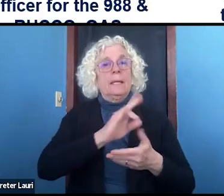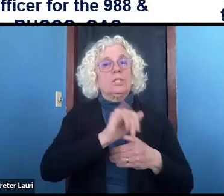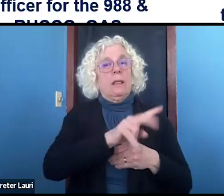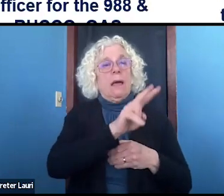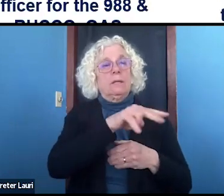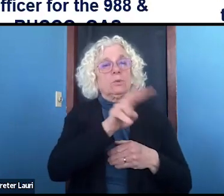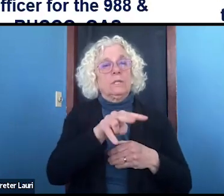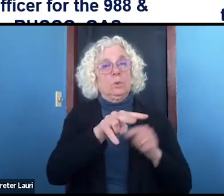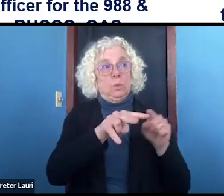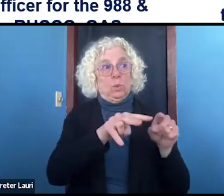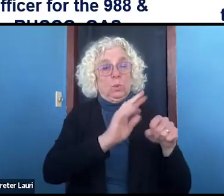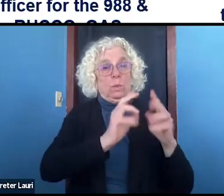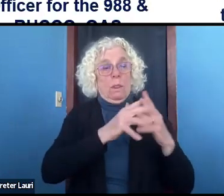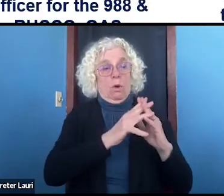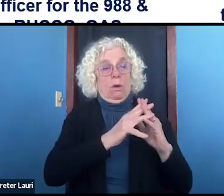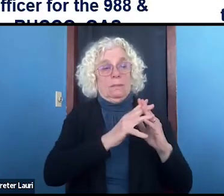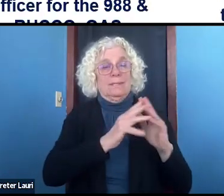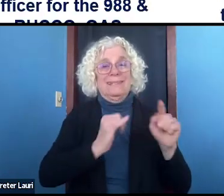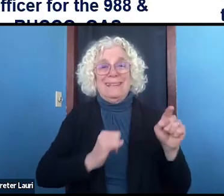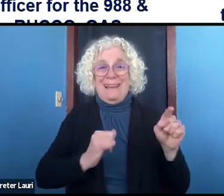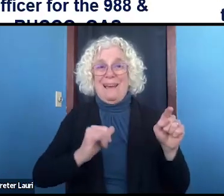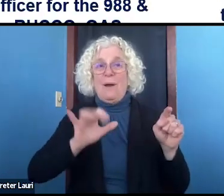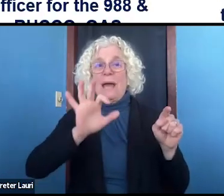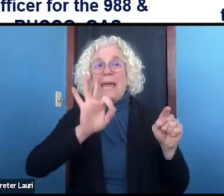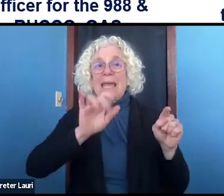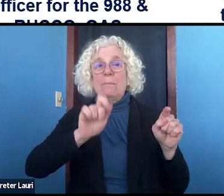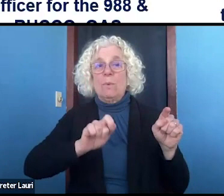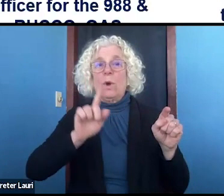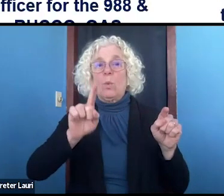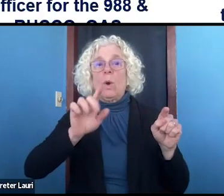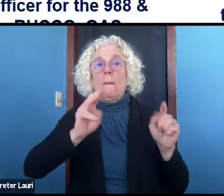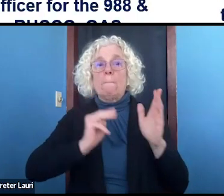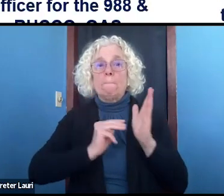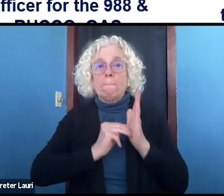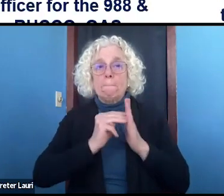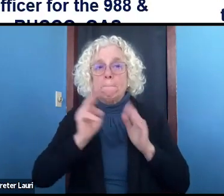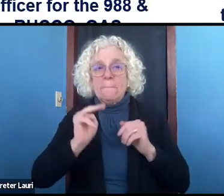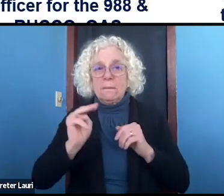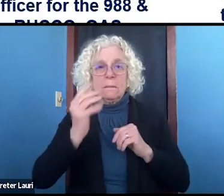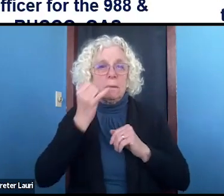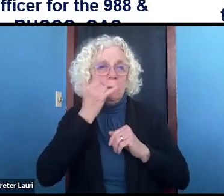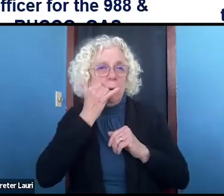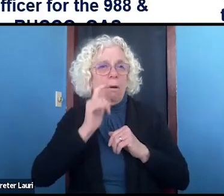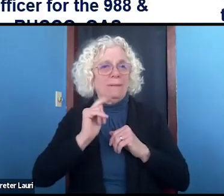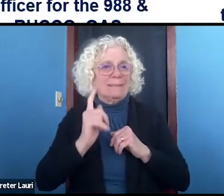approximately 8.1 million calls, texts and chats in total. But as we